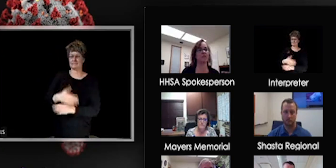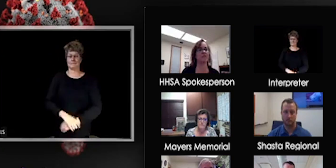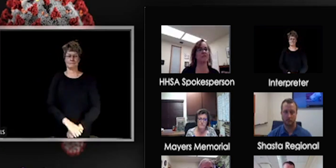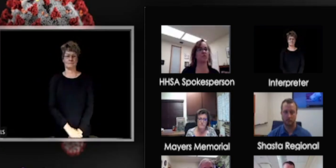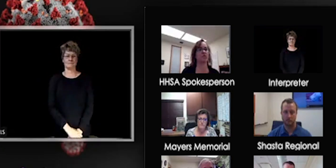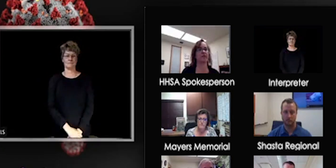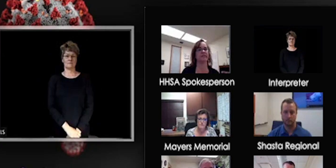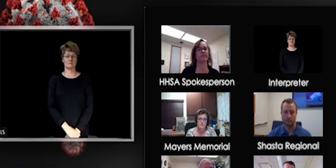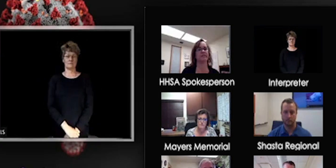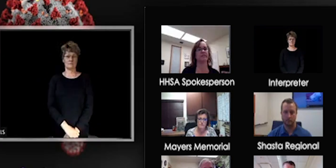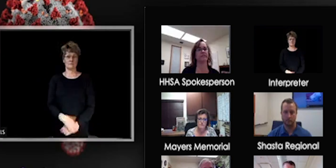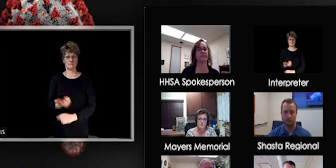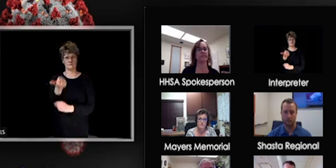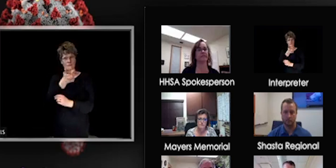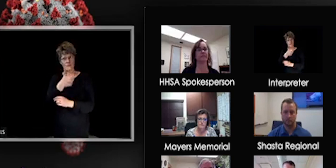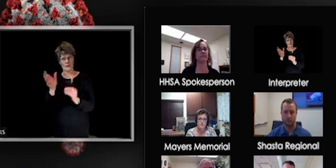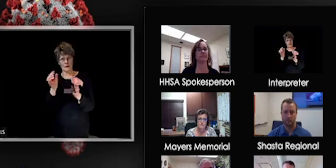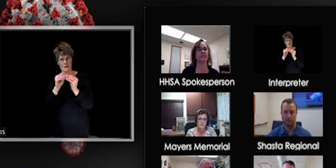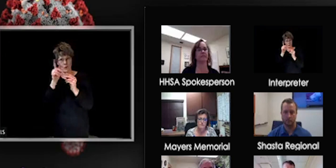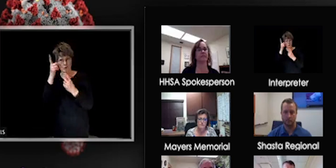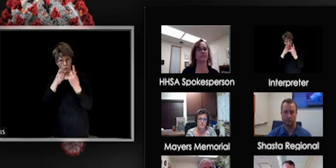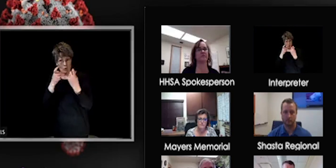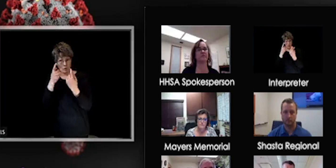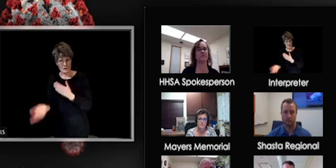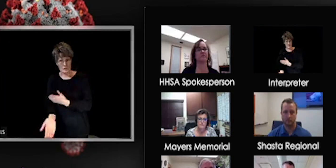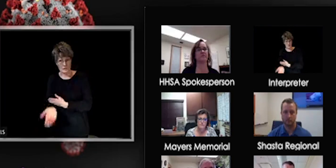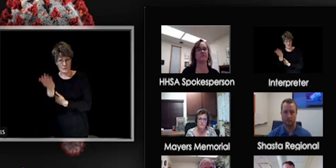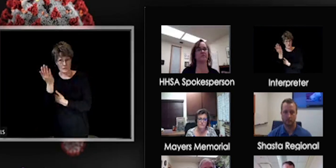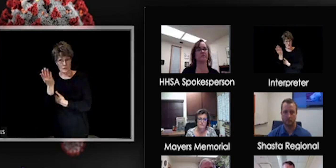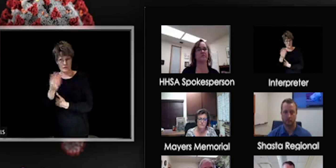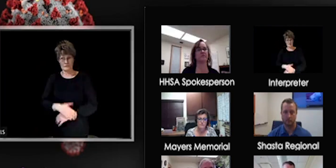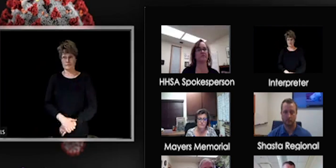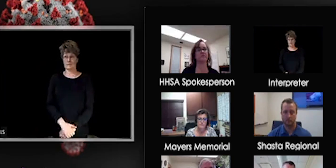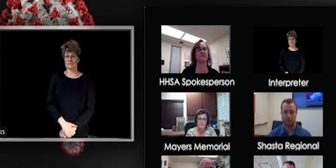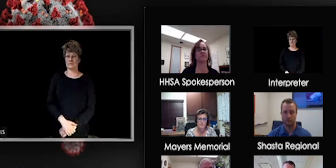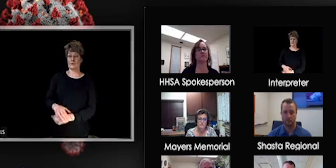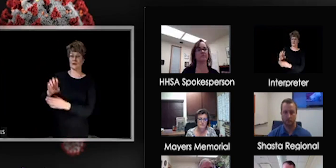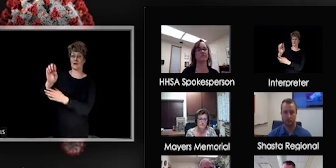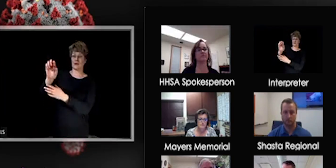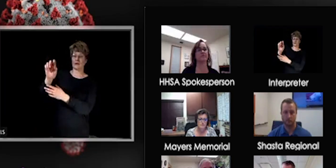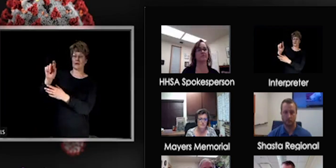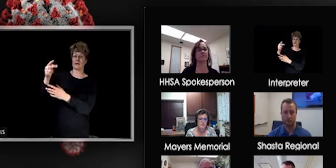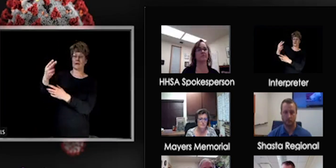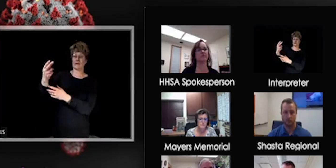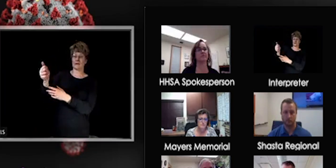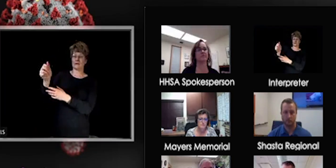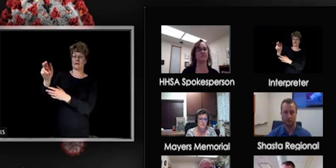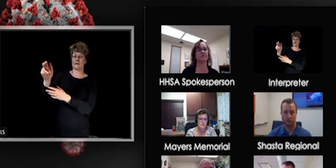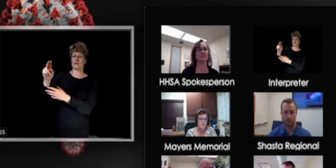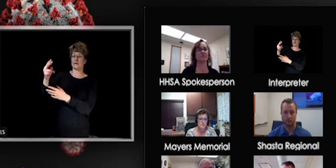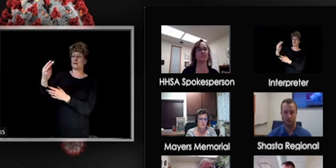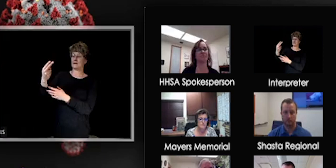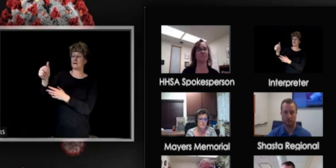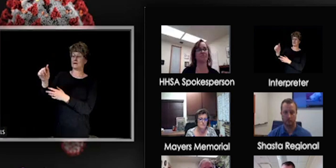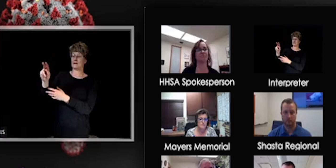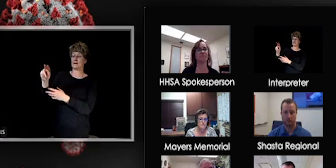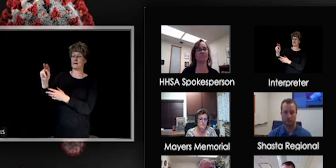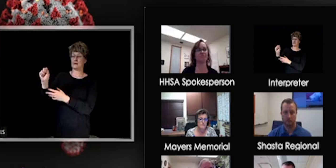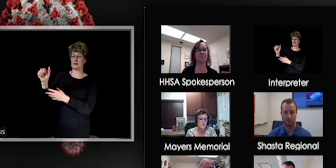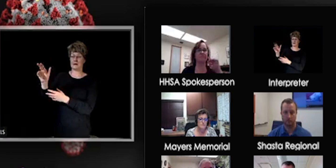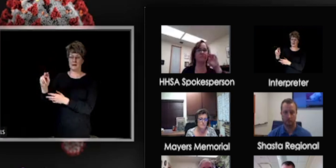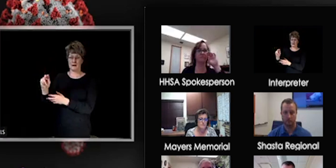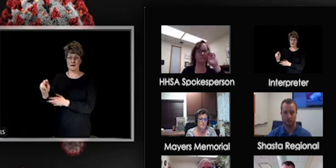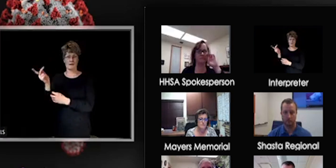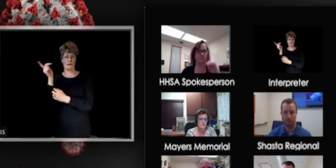questions this morning? Yes, for me, Mrs. Schuette. Just a follow